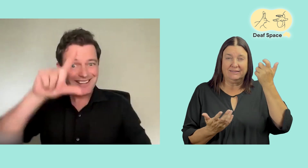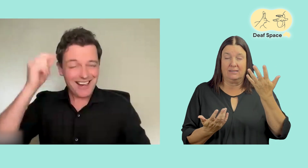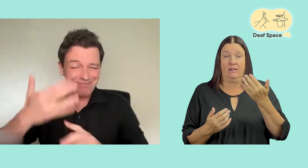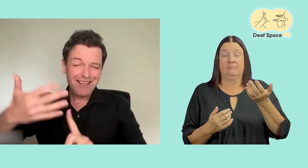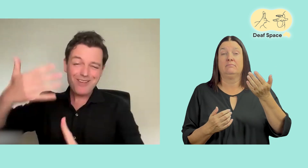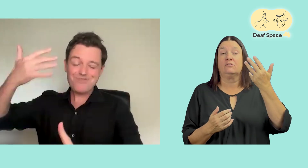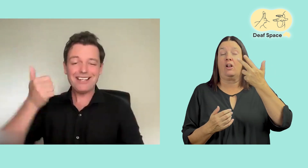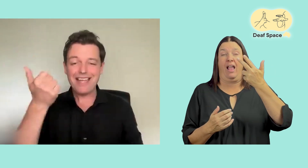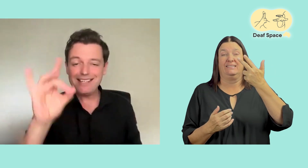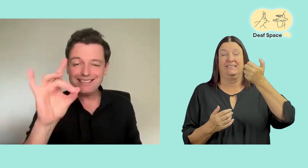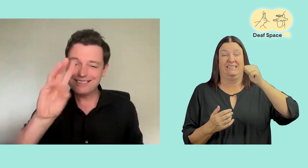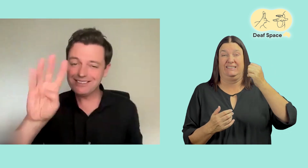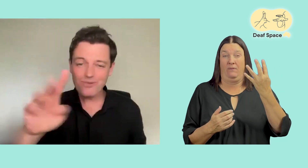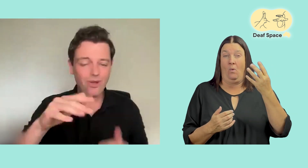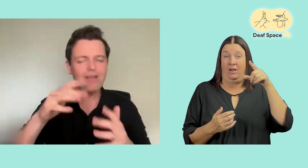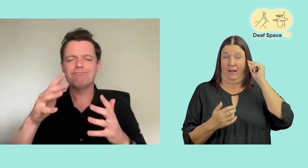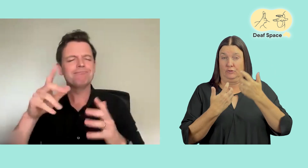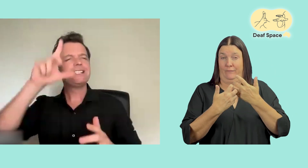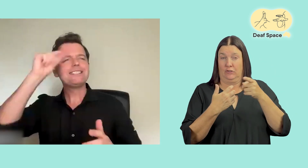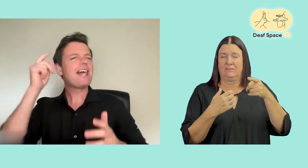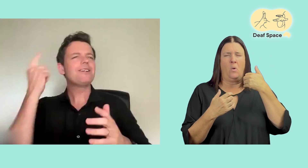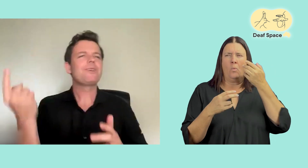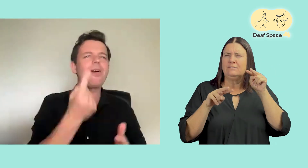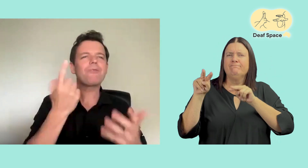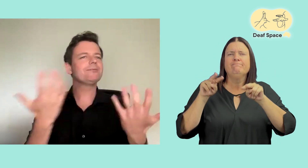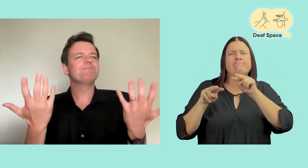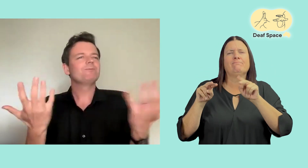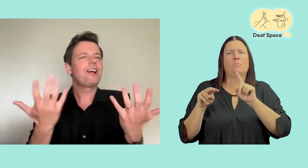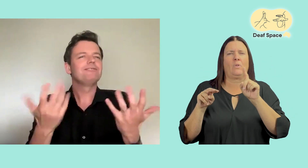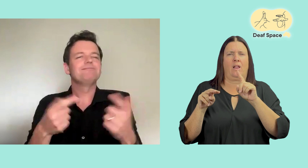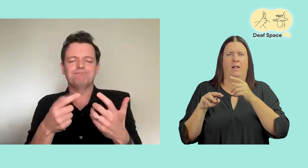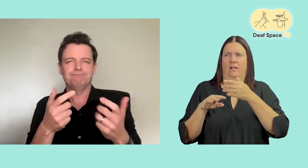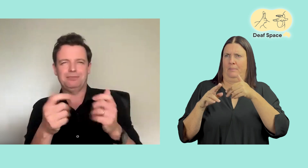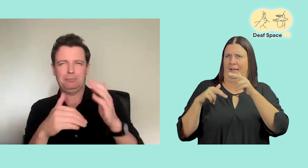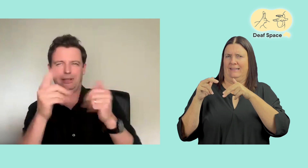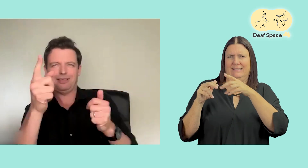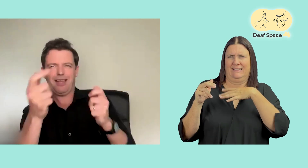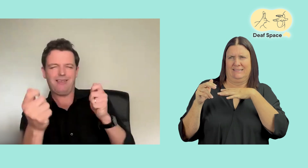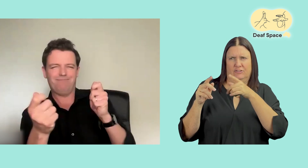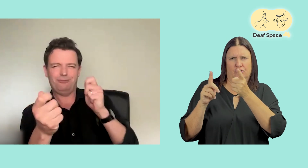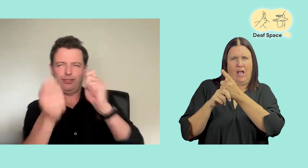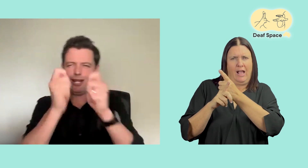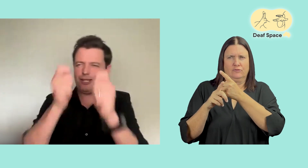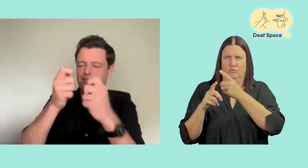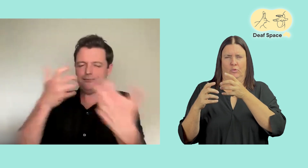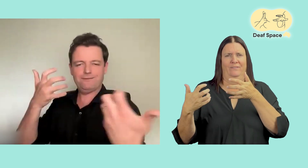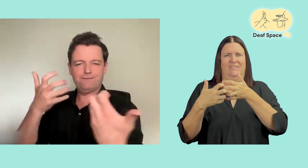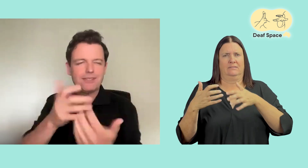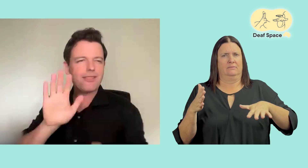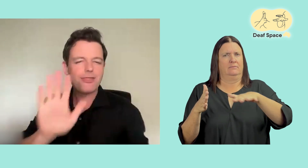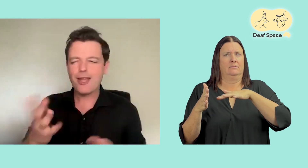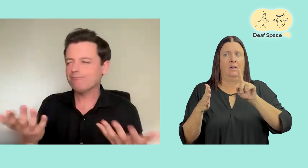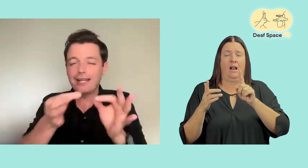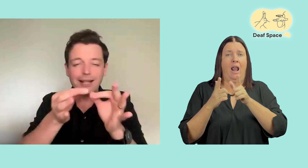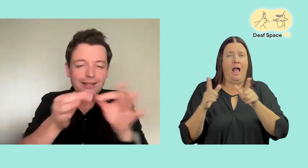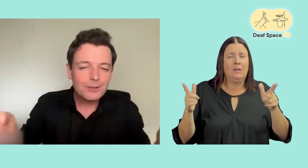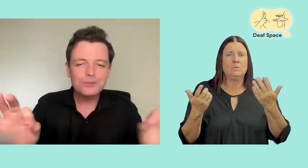In fact, since 1864, Gallaudet University has always been looking at and adjusting their buildings to suit the linguistic,